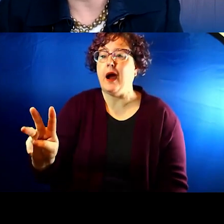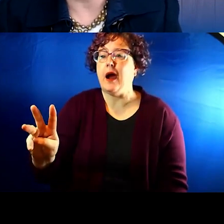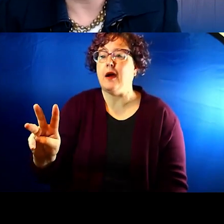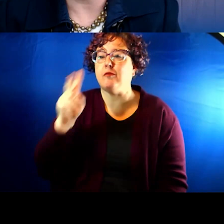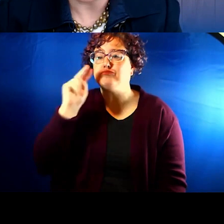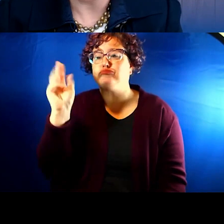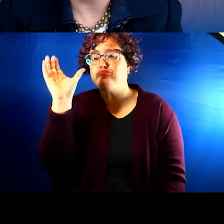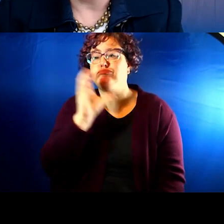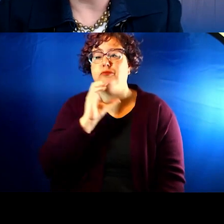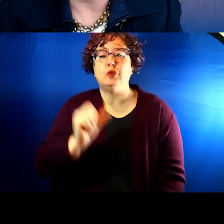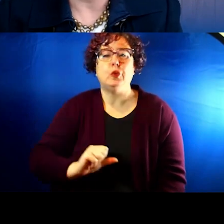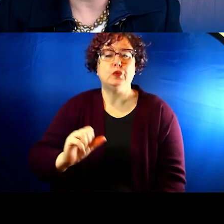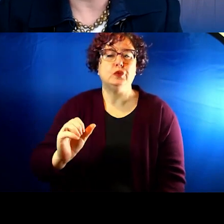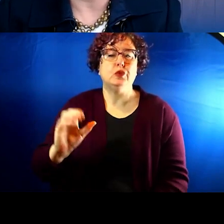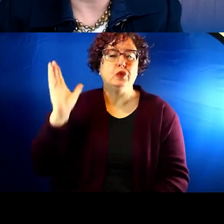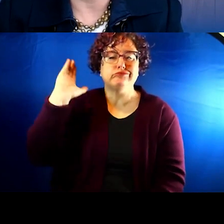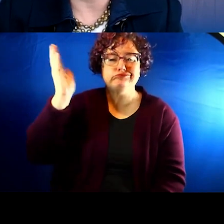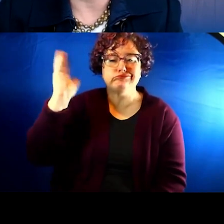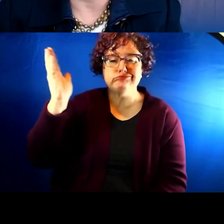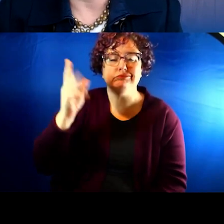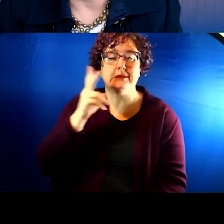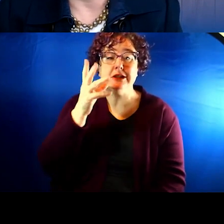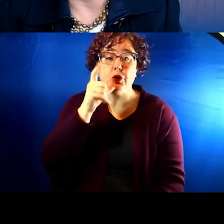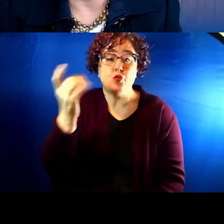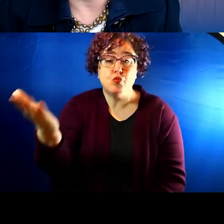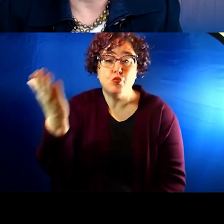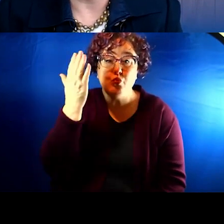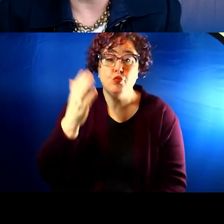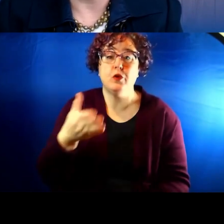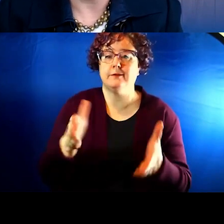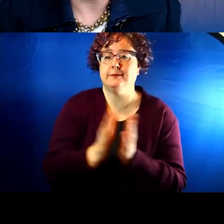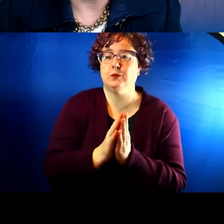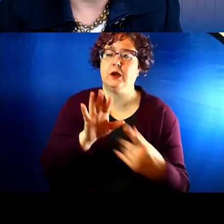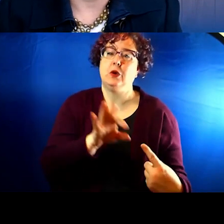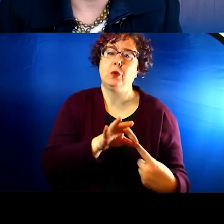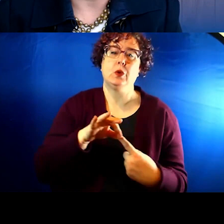SEE WHO IS COMING UP AND ALSO REQUEST YOUR UNIQUE LINK.